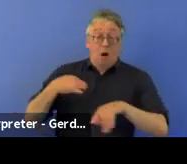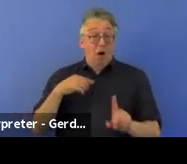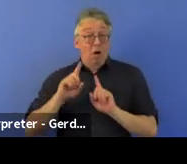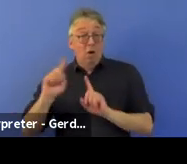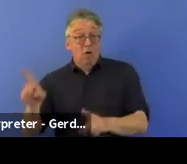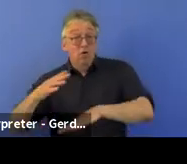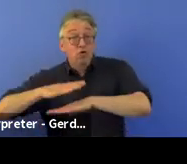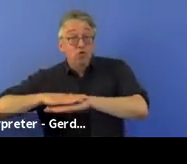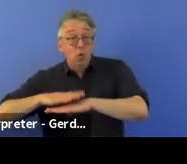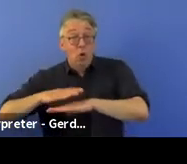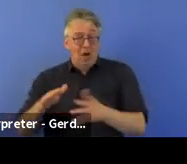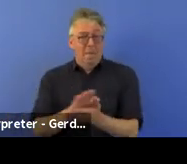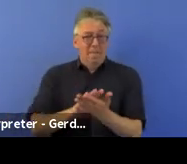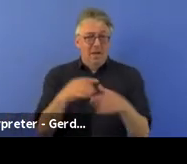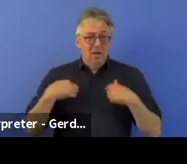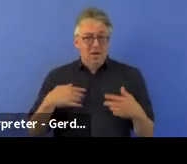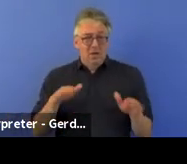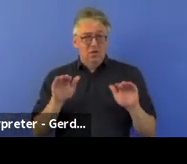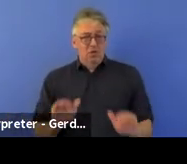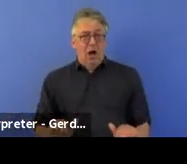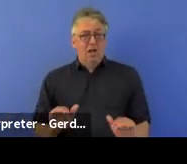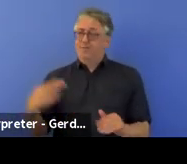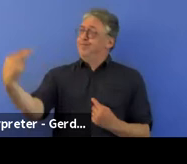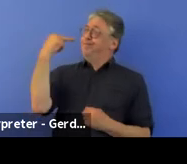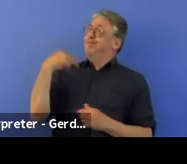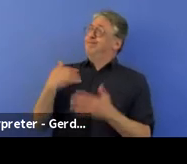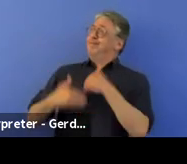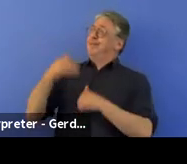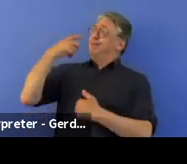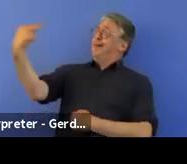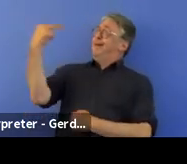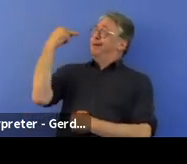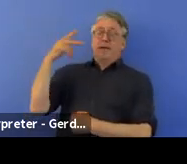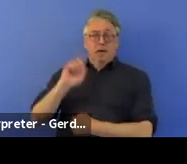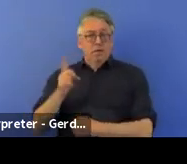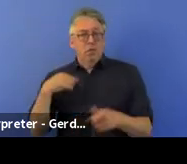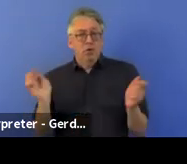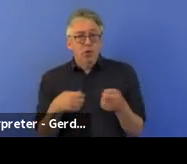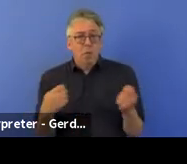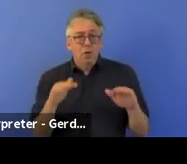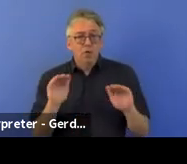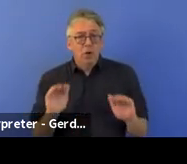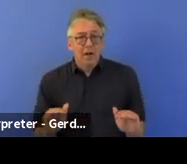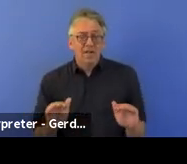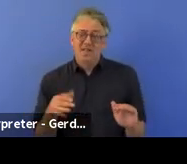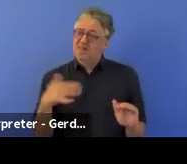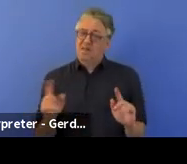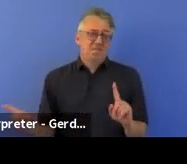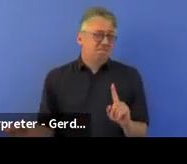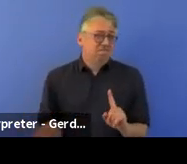, this is what education means to me. >> Going to school meant to be